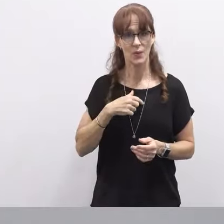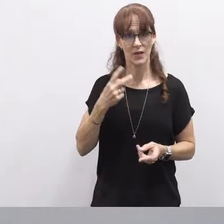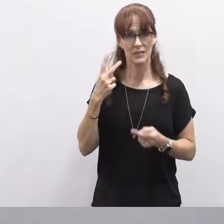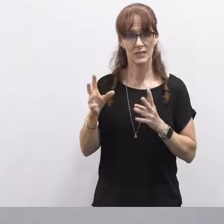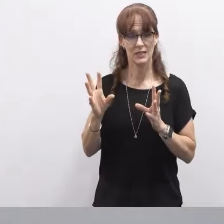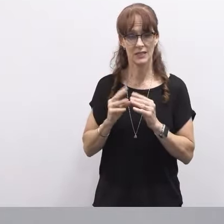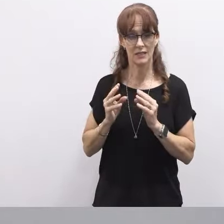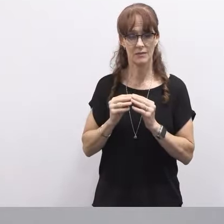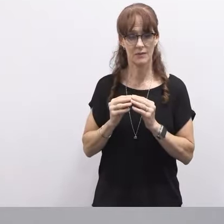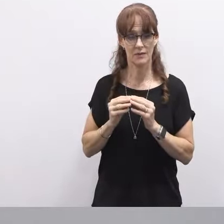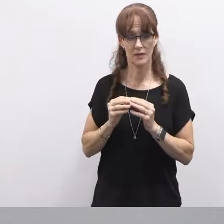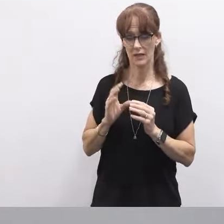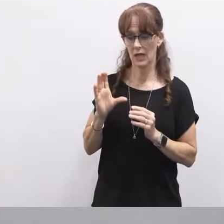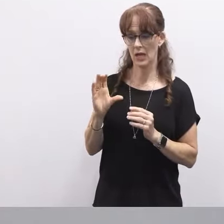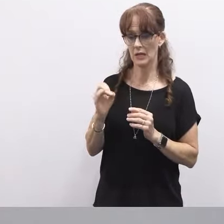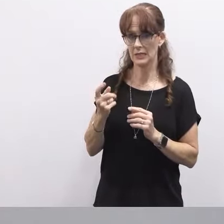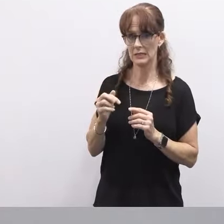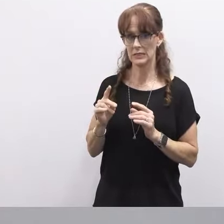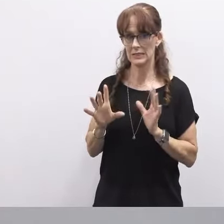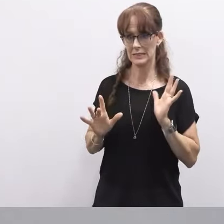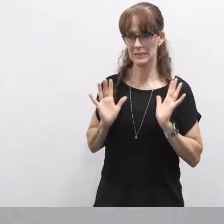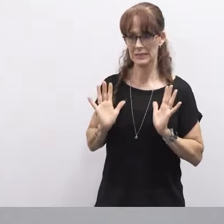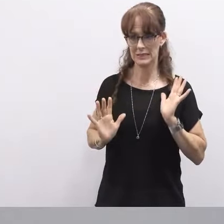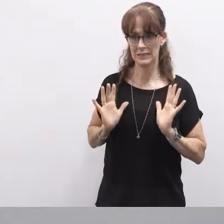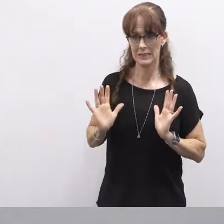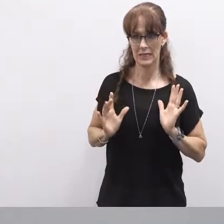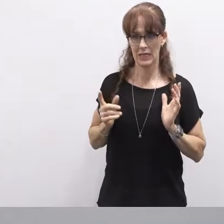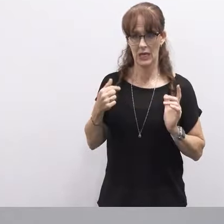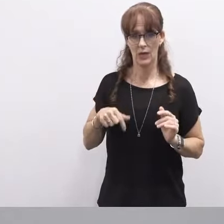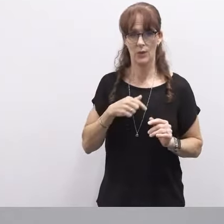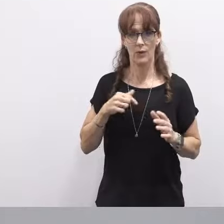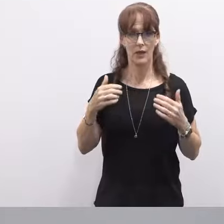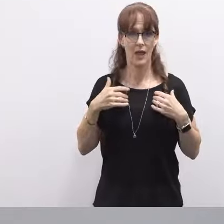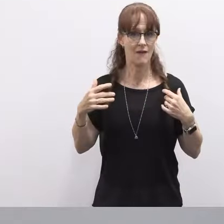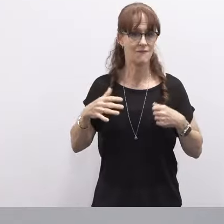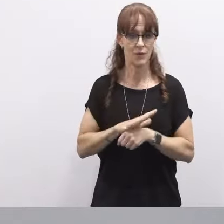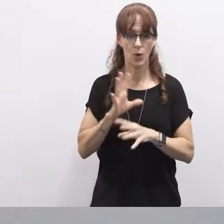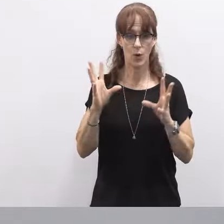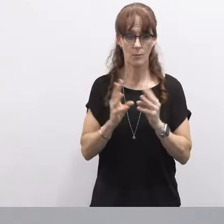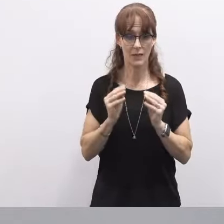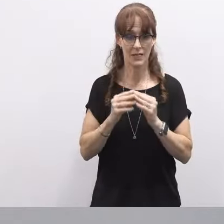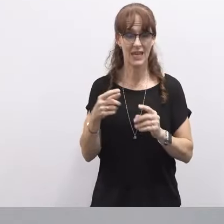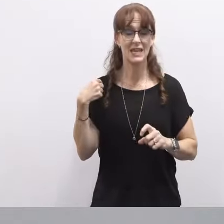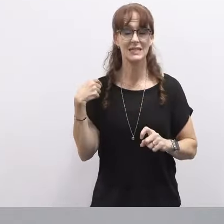as contentious points, right? And that we have full on meetings in Spanish, right?